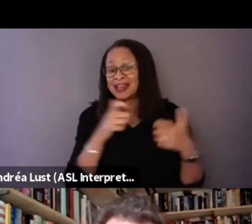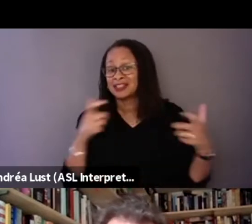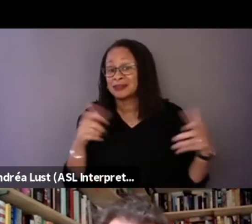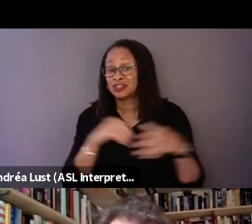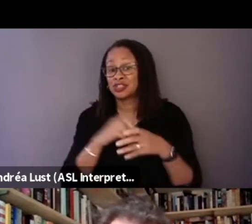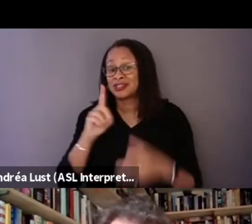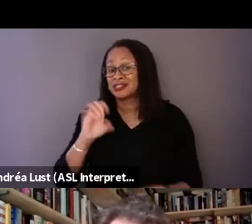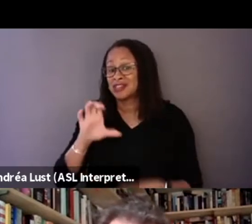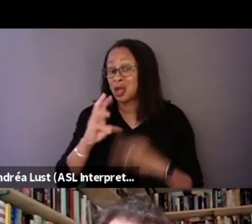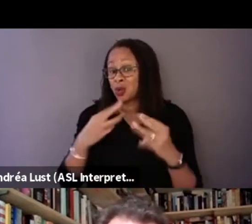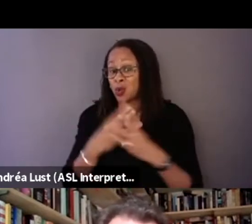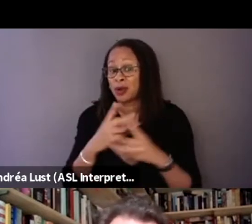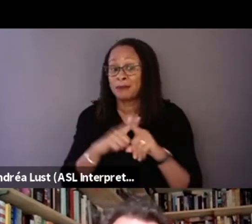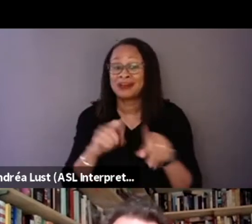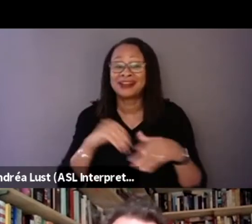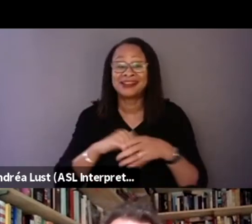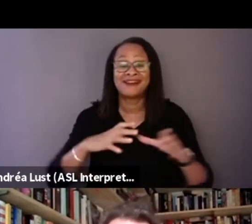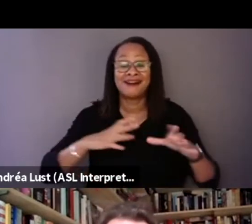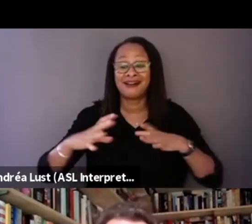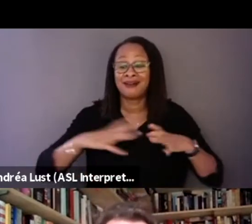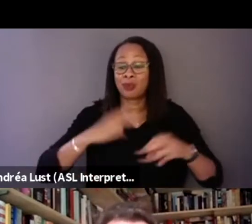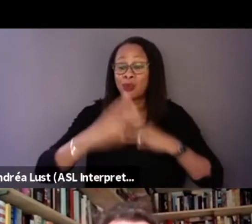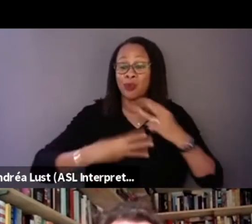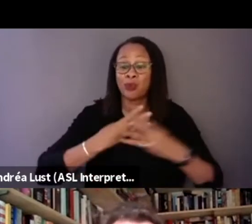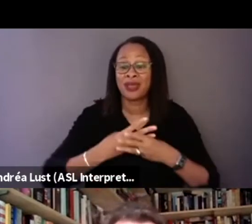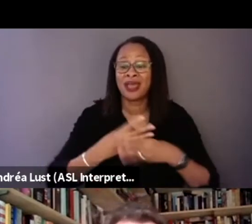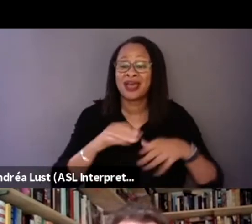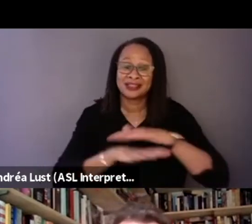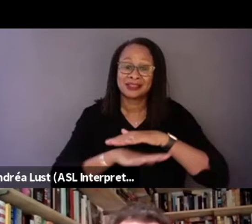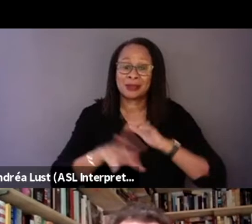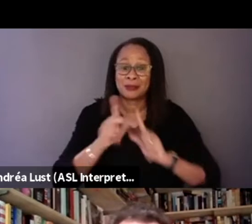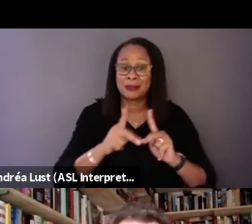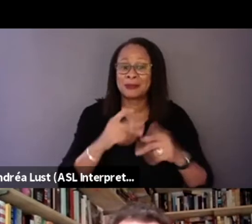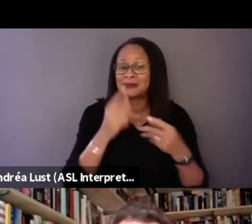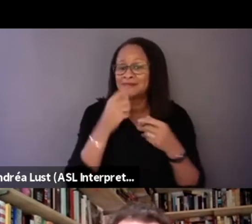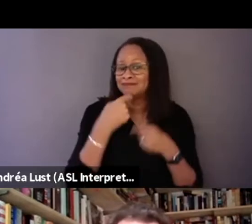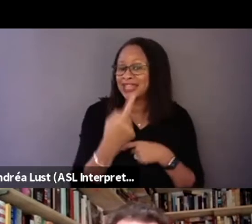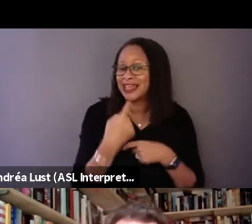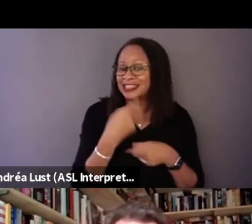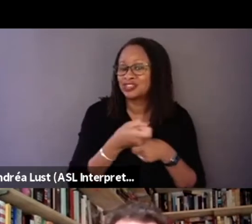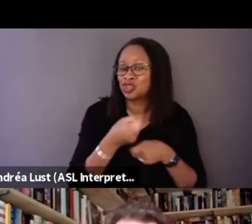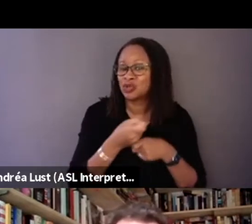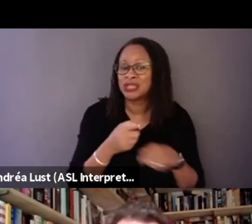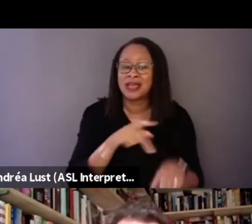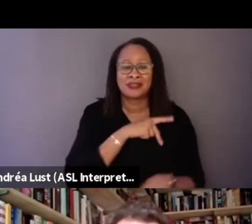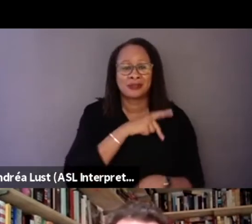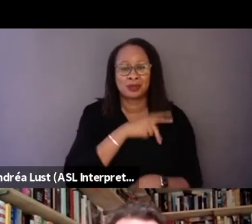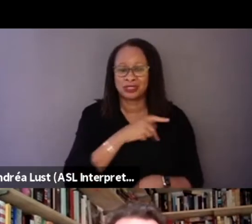but in the Hollywood world, which is basically people telling jokes that they personally don't think are funny.